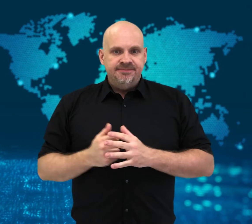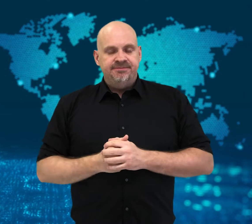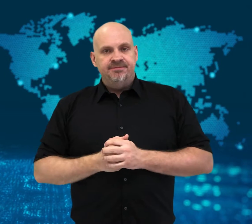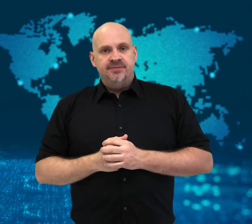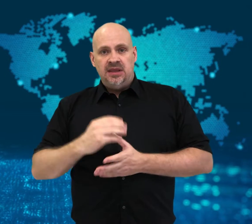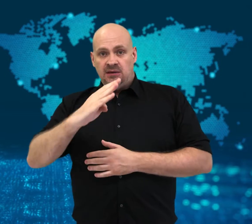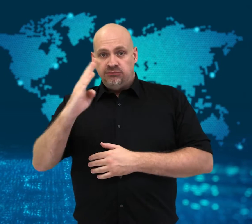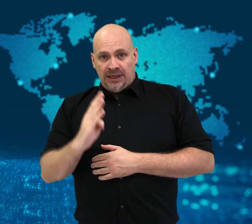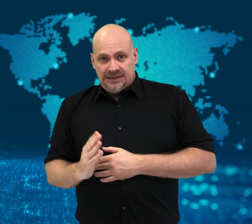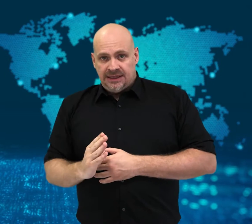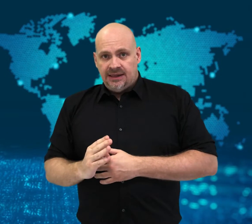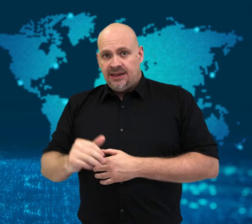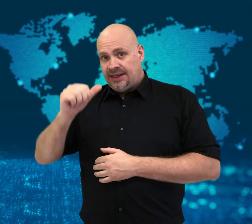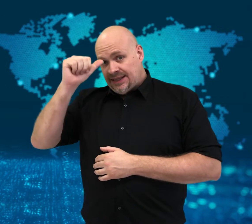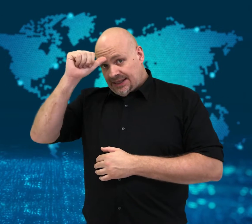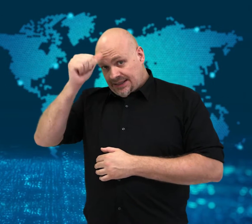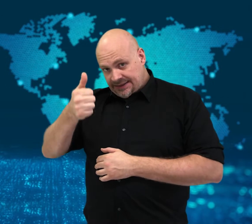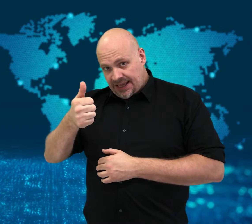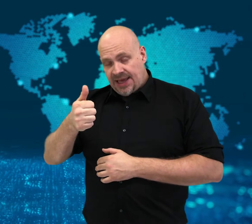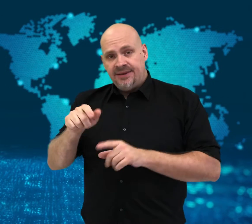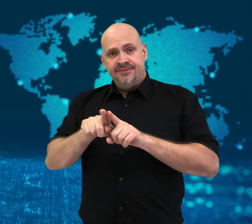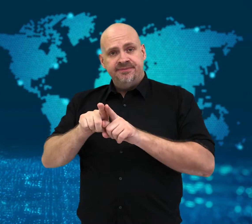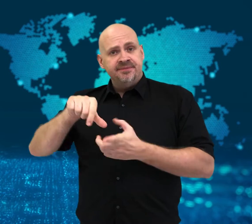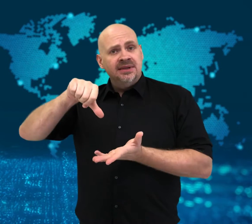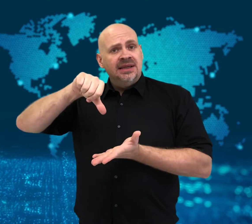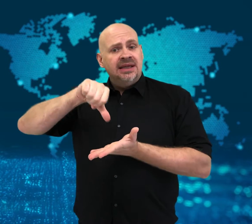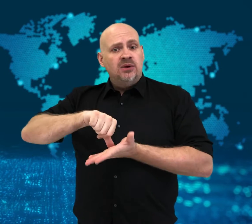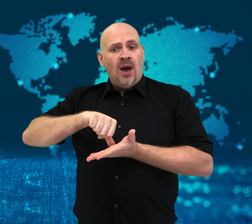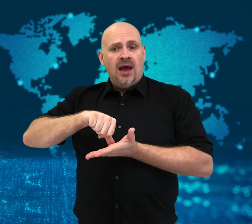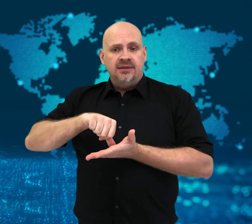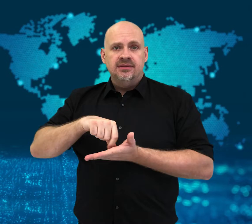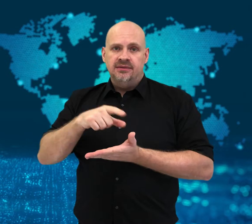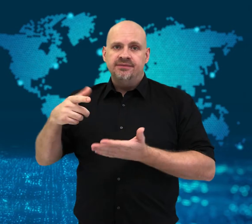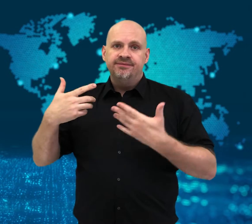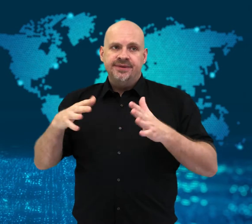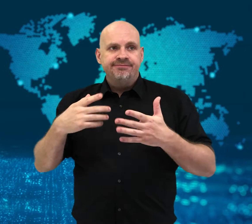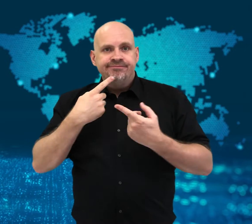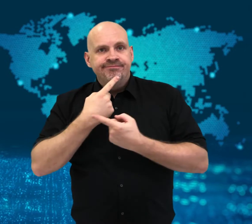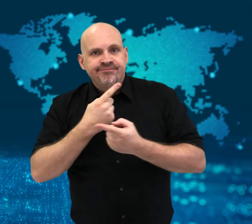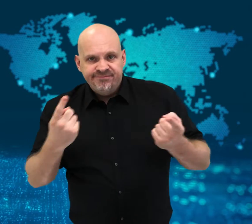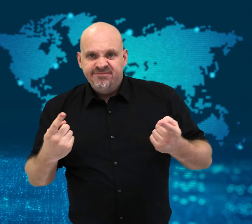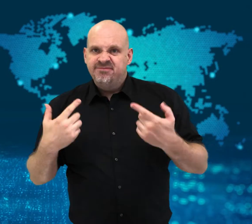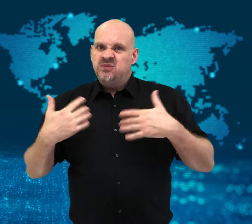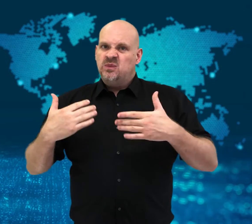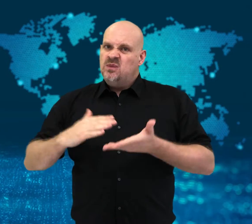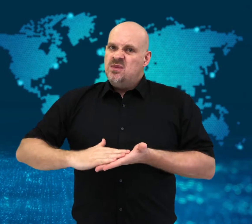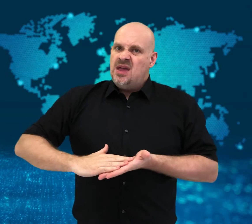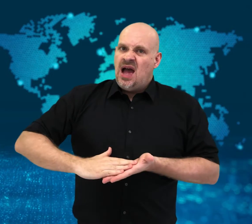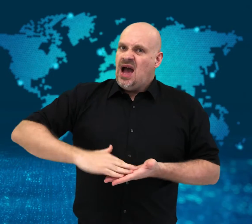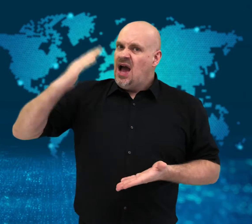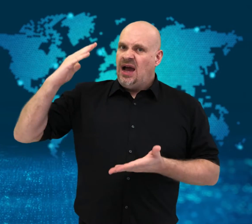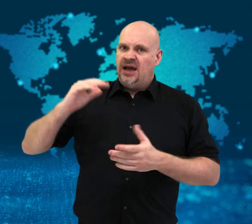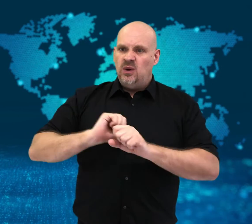Brazil, India, and Iran have reported